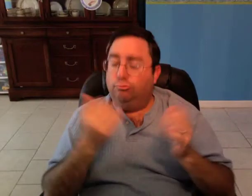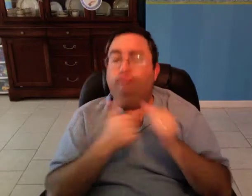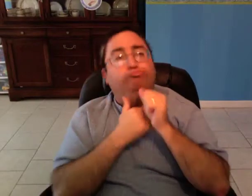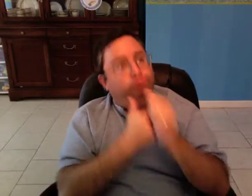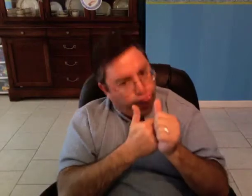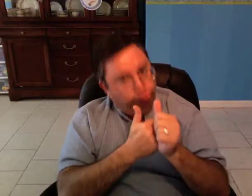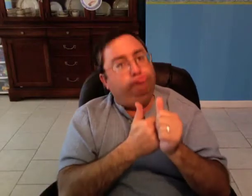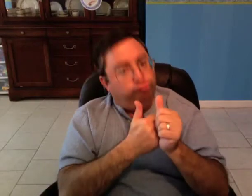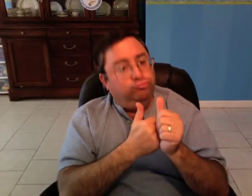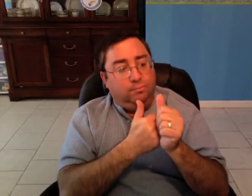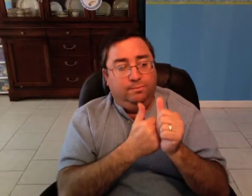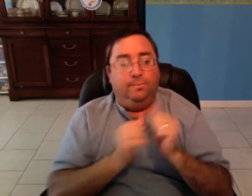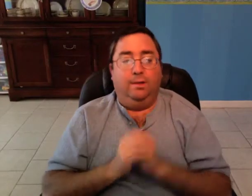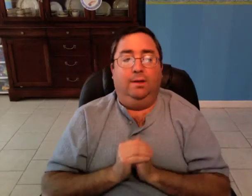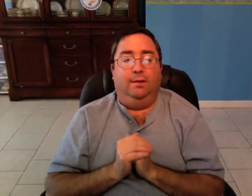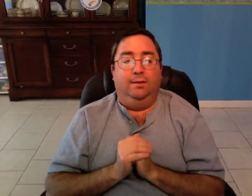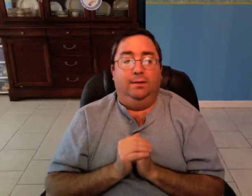and follow them.